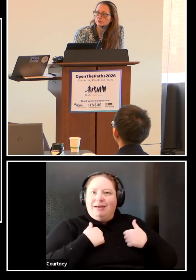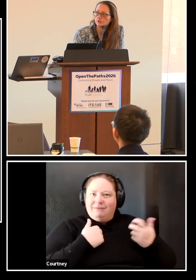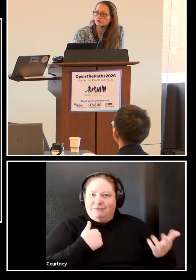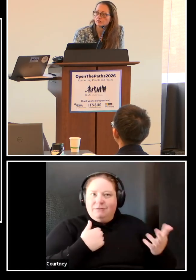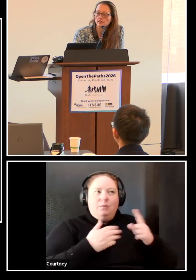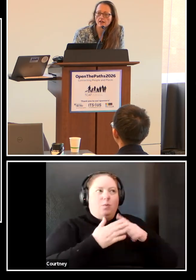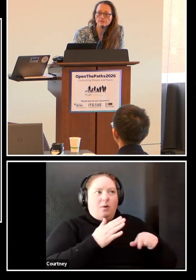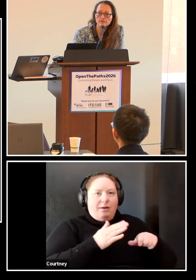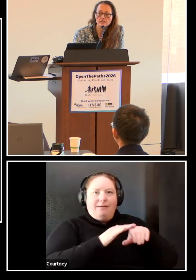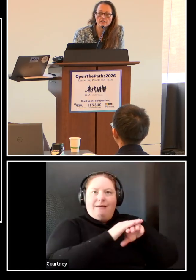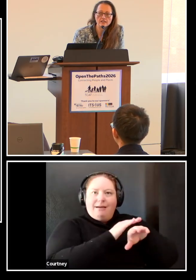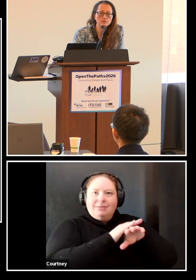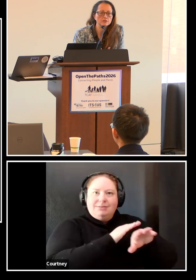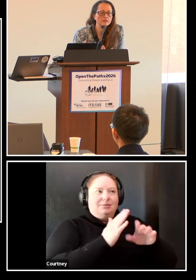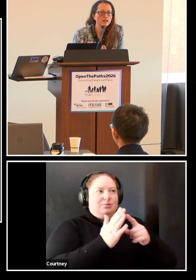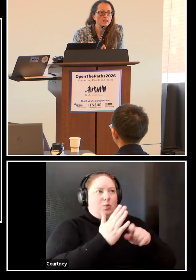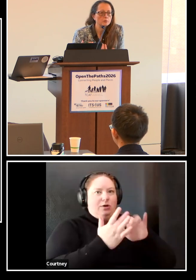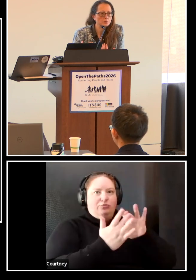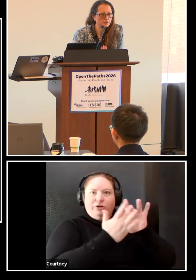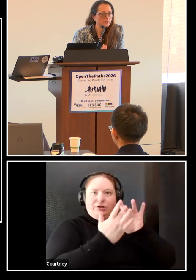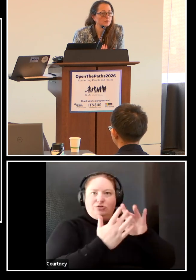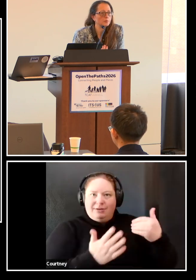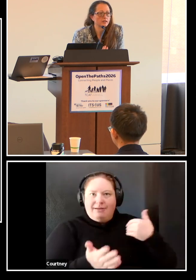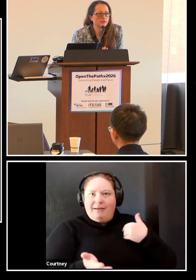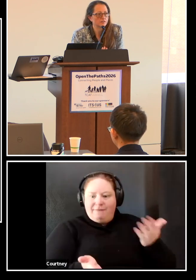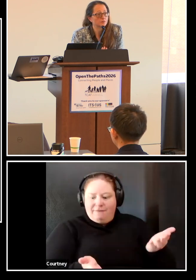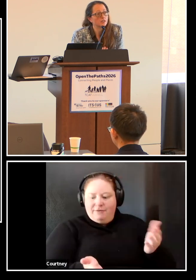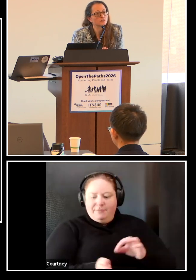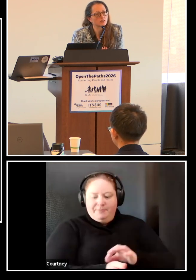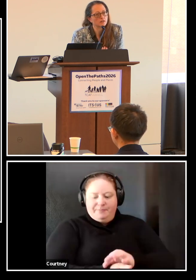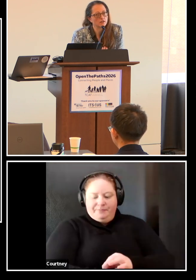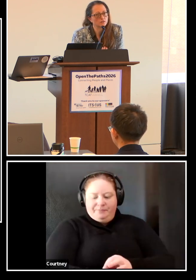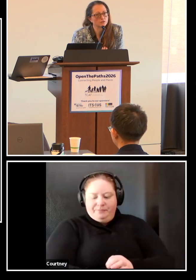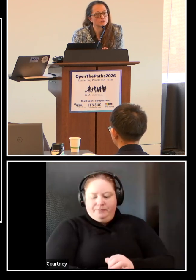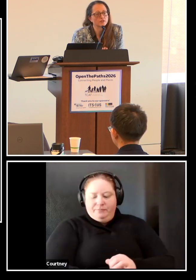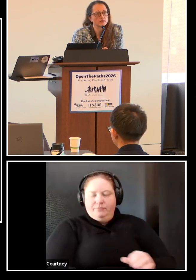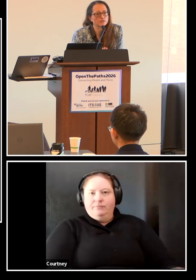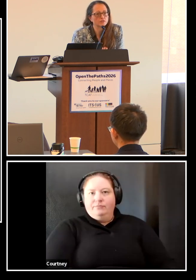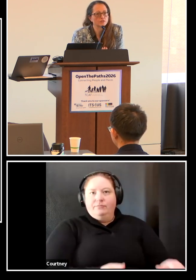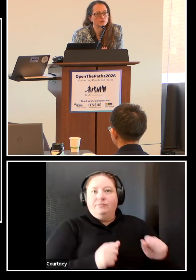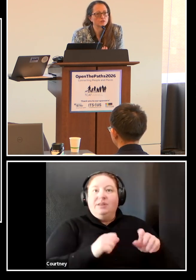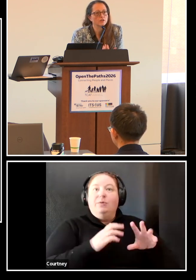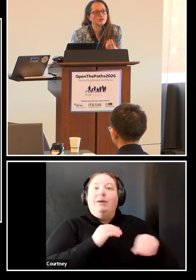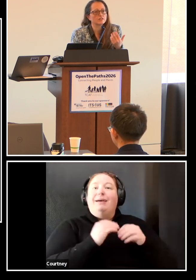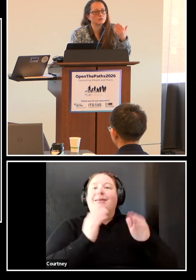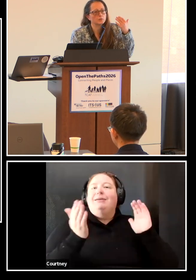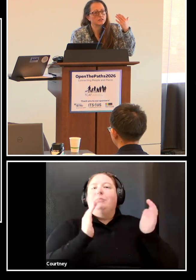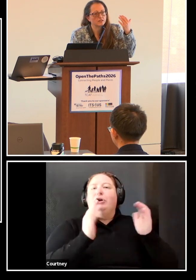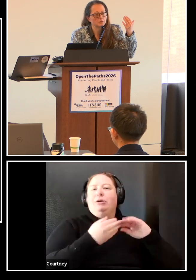and reach do they have there? And can we put a comparative metric on those things? So somebody